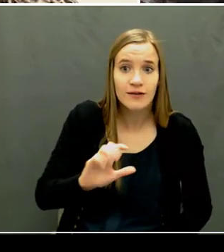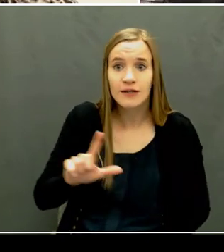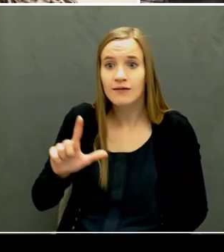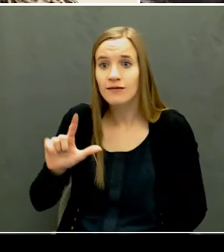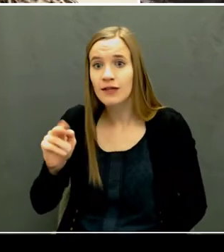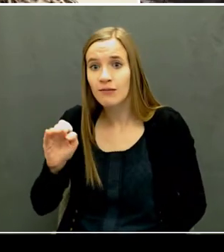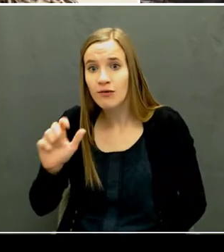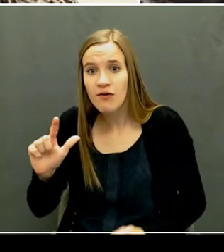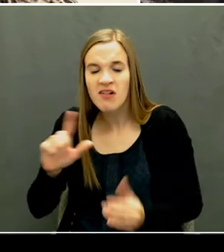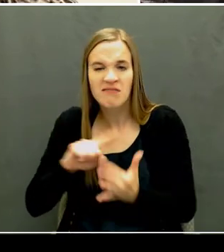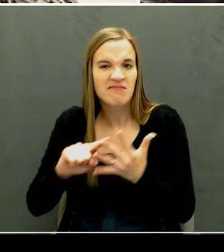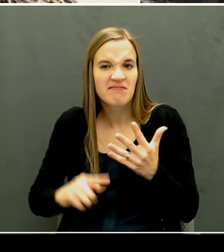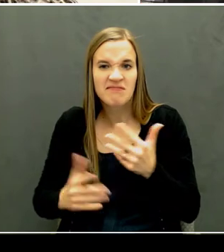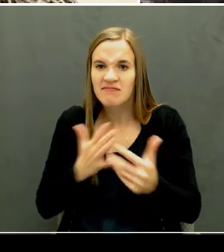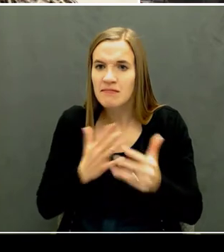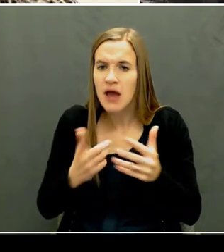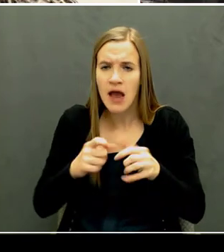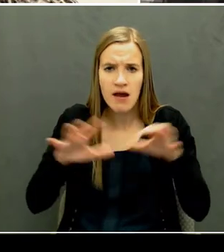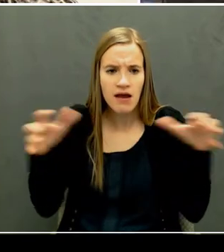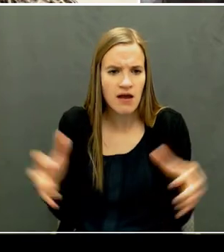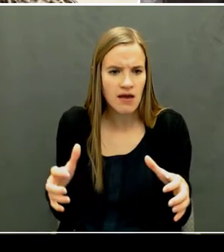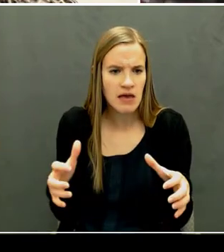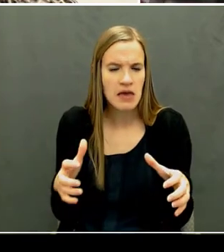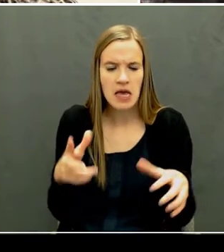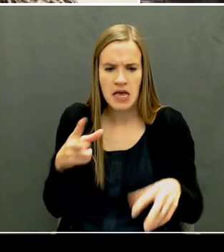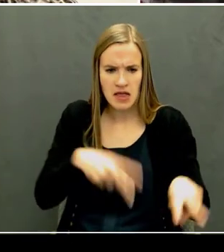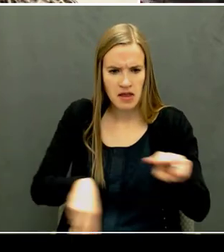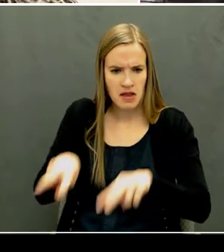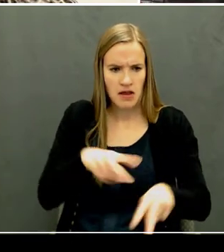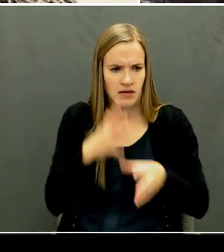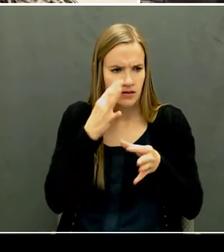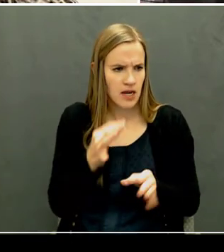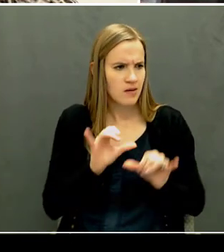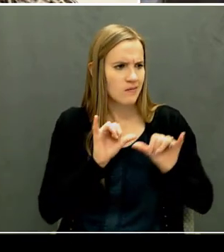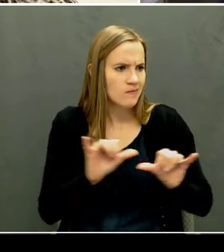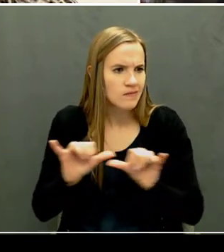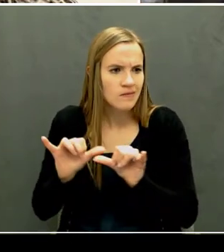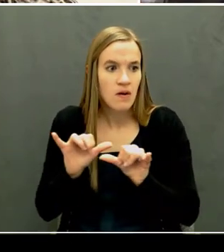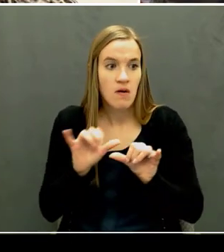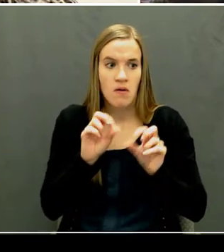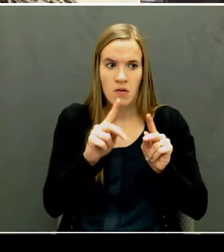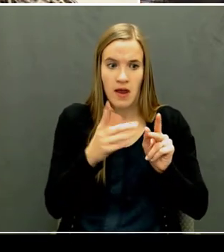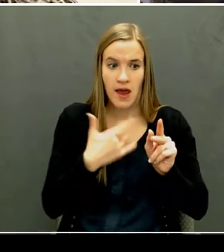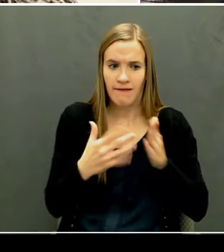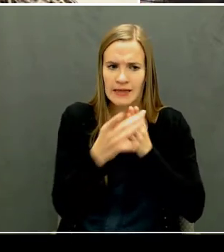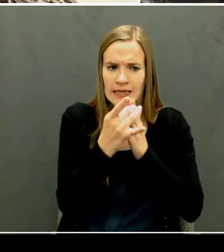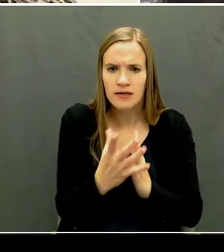needs to be at the table. You know, who, even more who's who needs to be in leadership. I mean, I